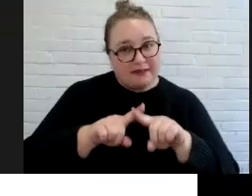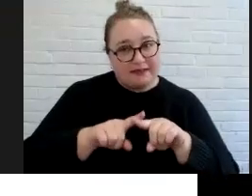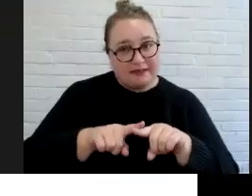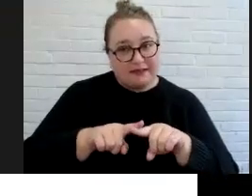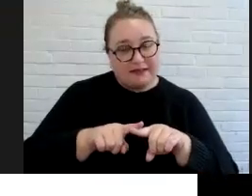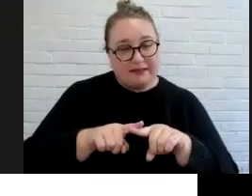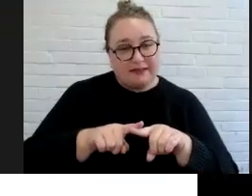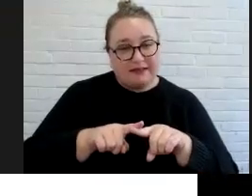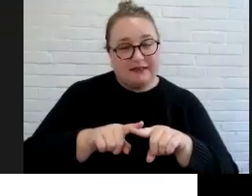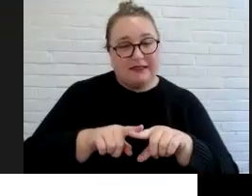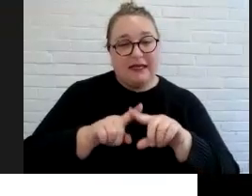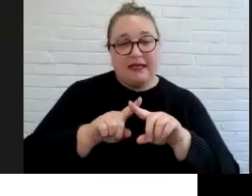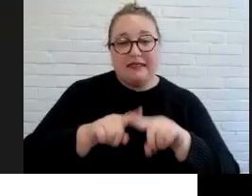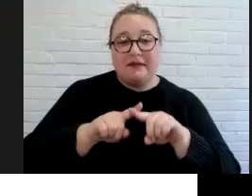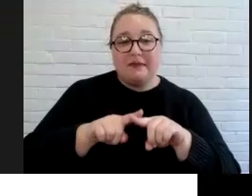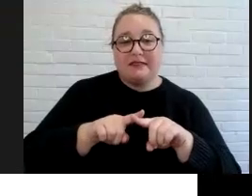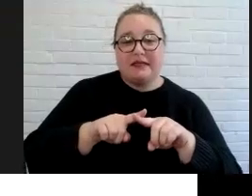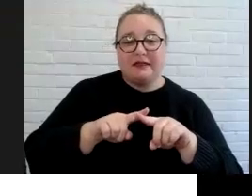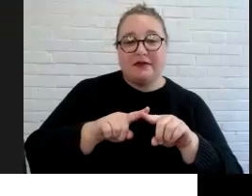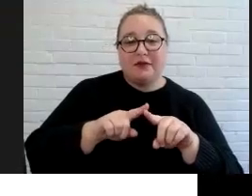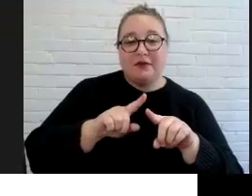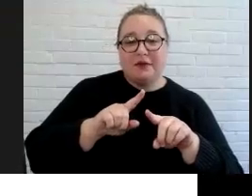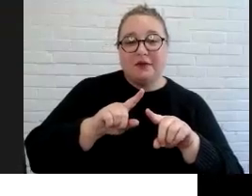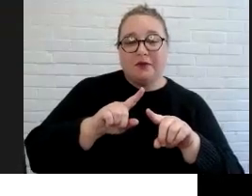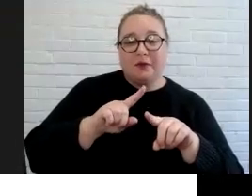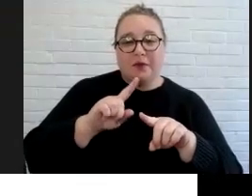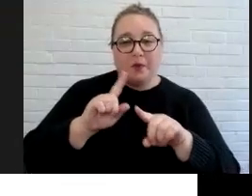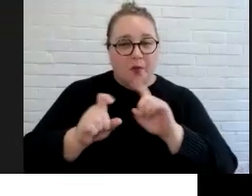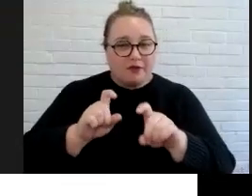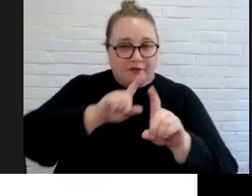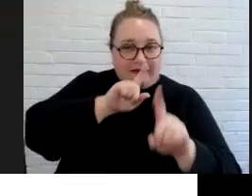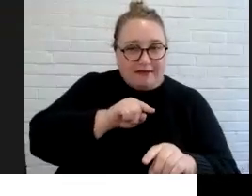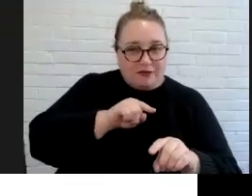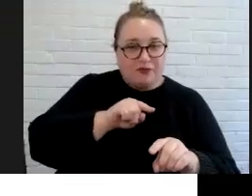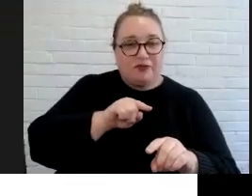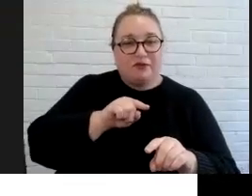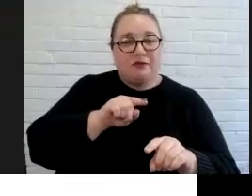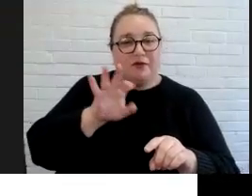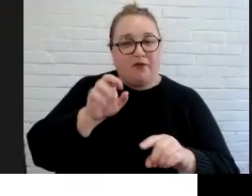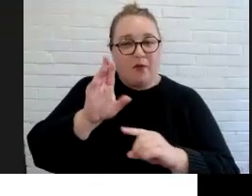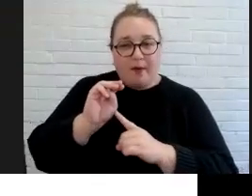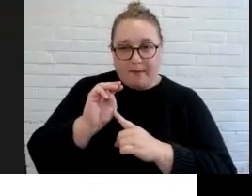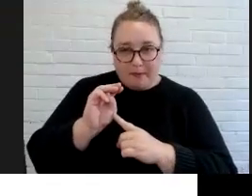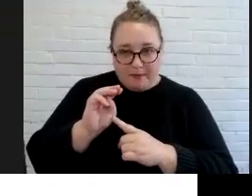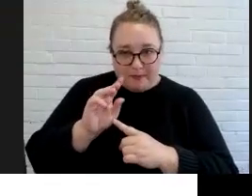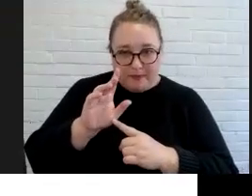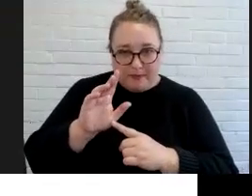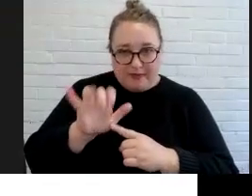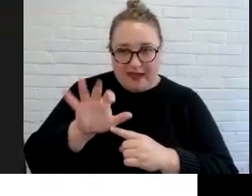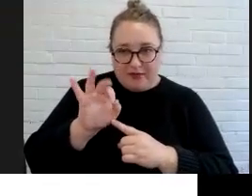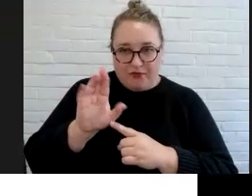the Q&A forum, exactly how that is formatted. It's probably not going to count as RSI.